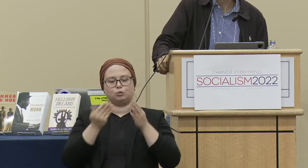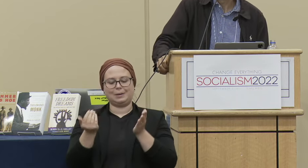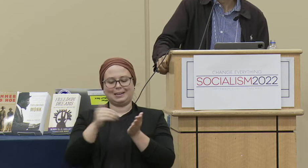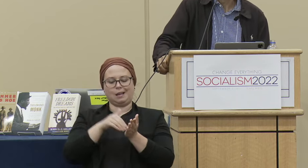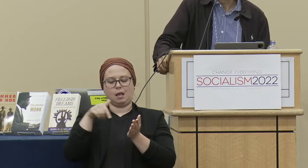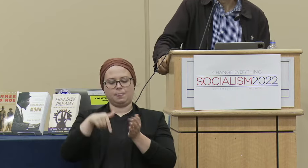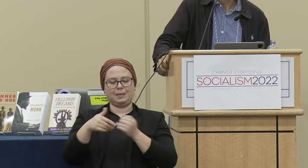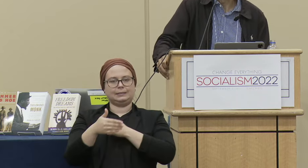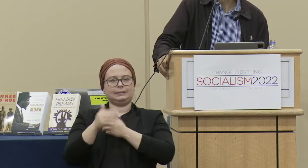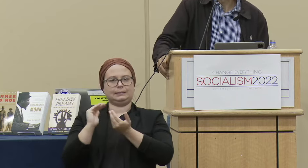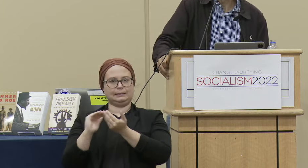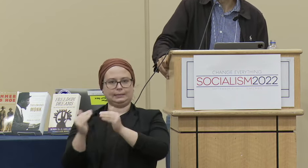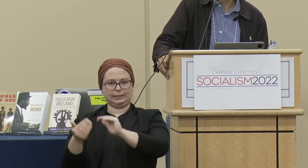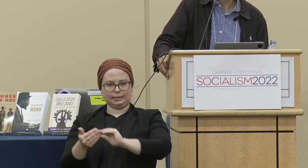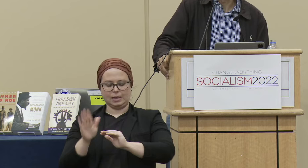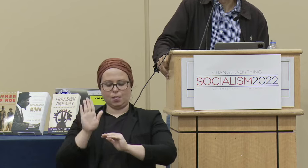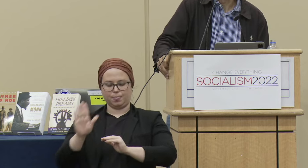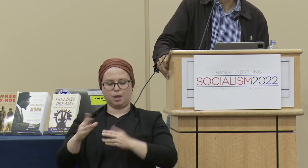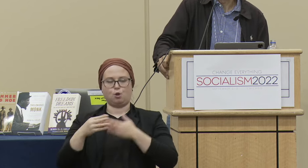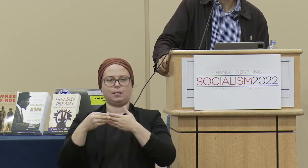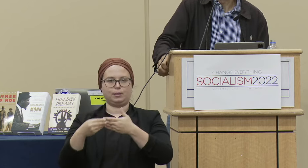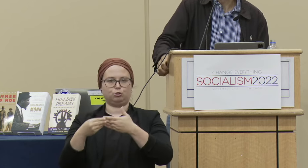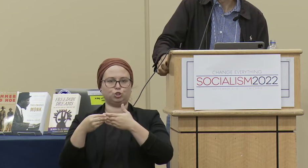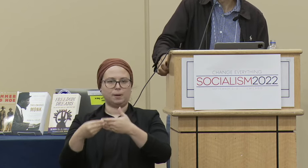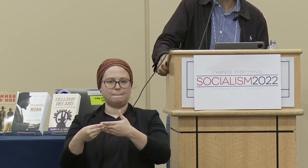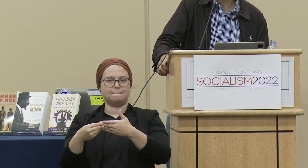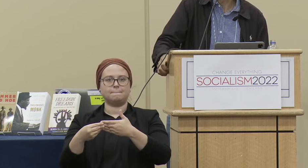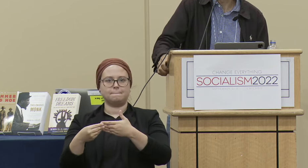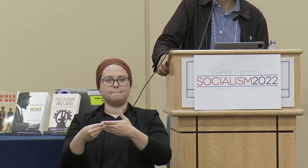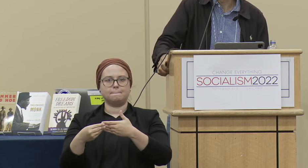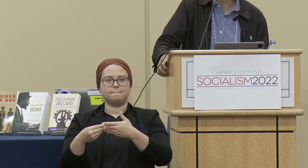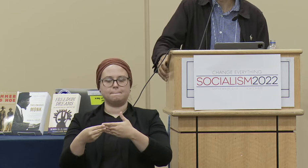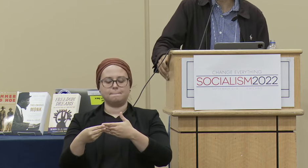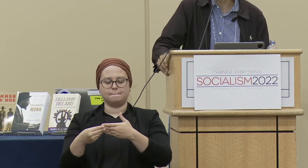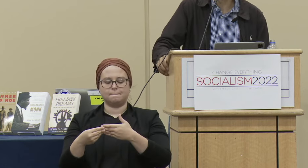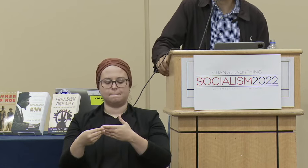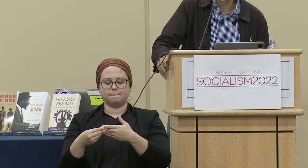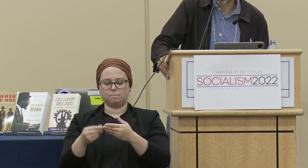Jackson, Mississippi, which I don't need to talk about, because we've been paying attention there. Again, that's